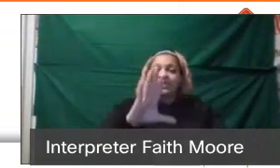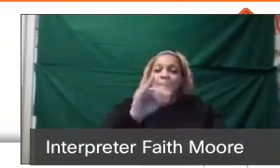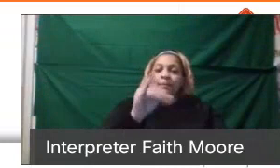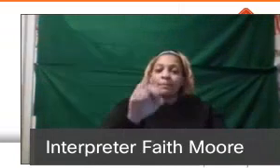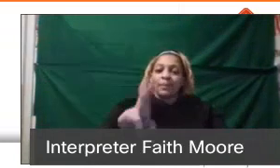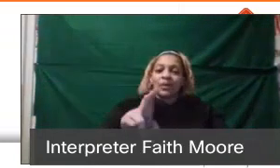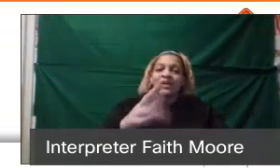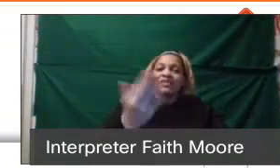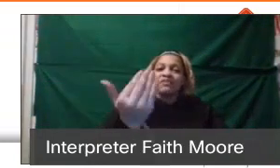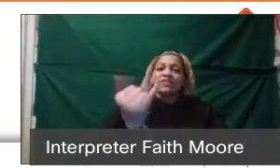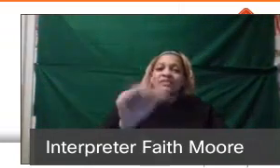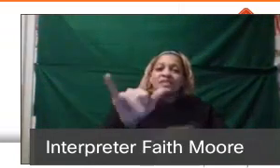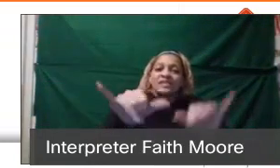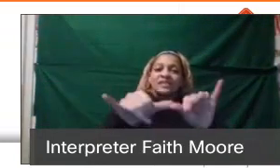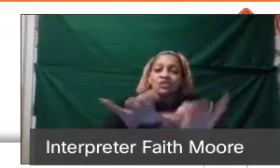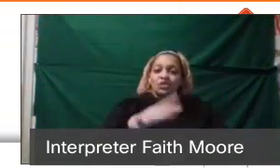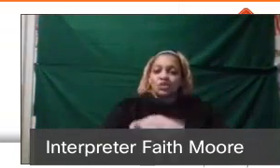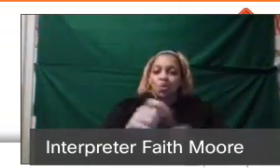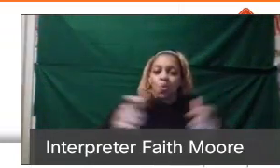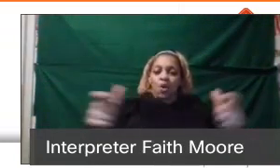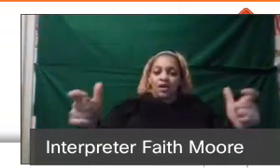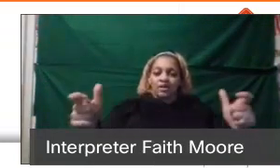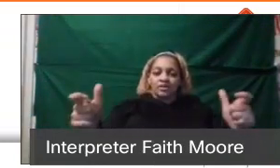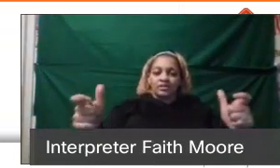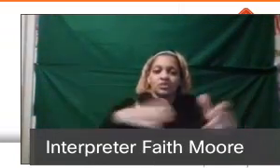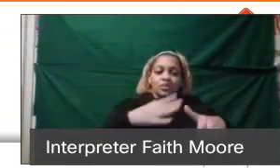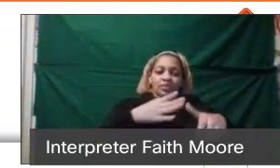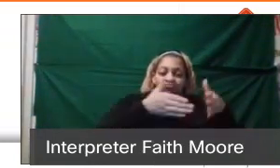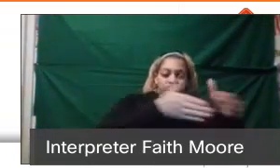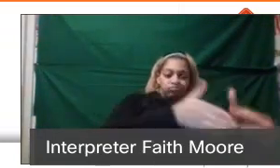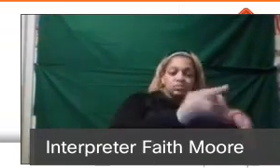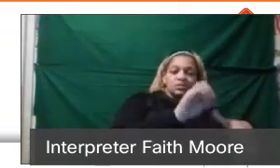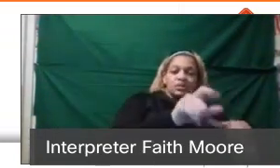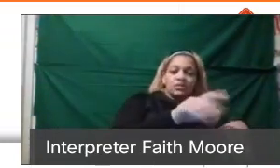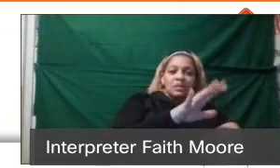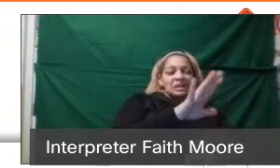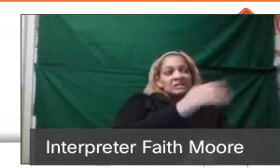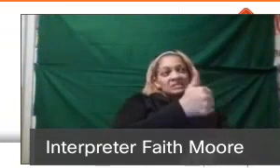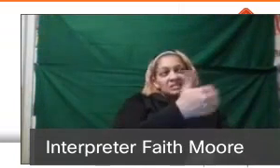And the travel, and will end up being something between 10 and 11 people wide. And then you have the parking.